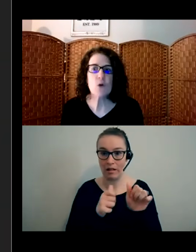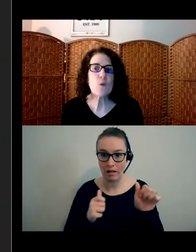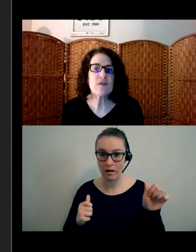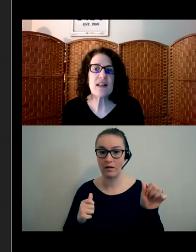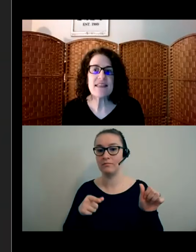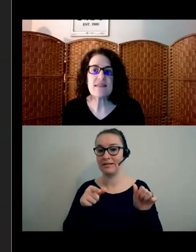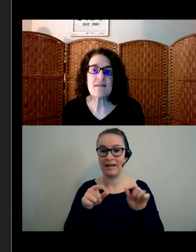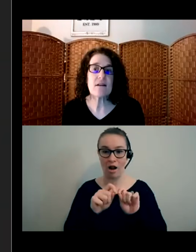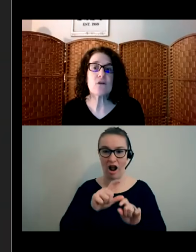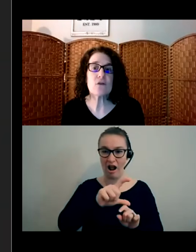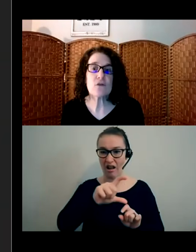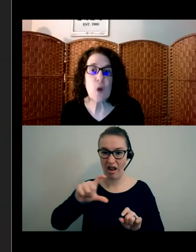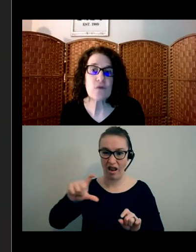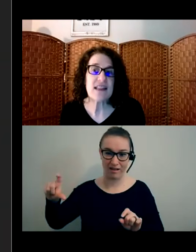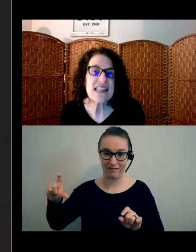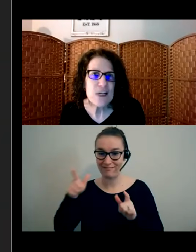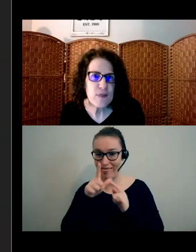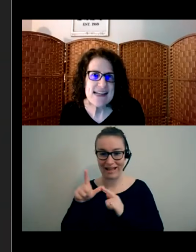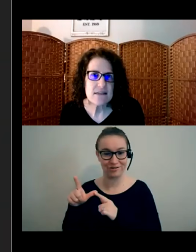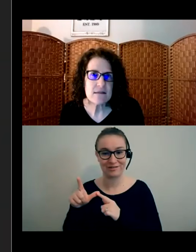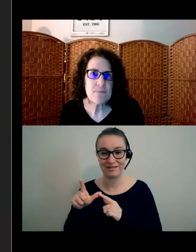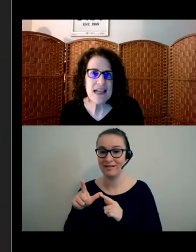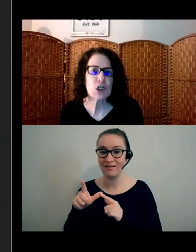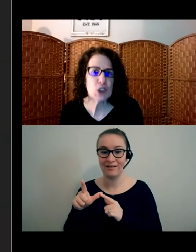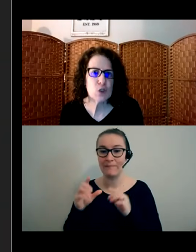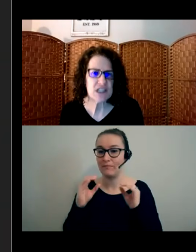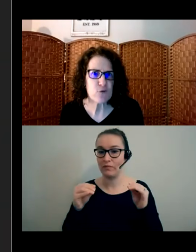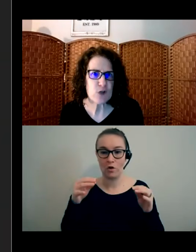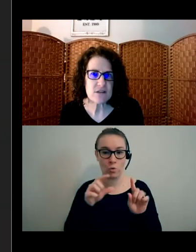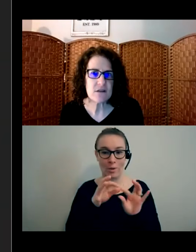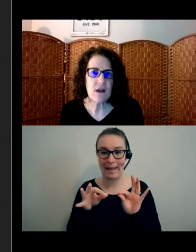Don't the little things make a huge difference?